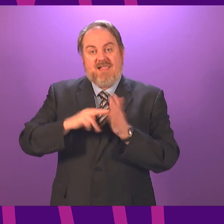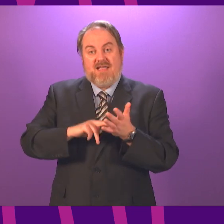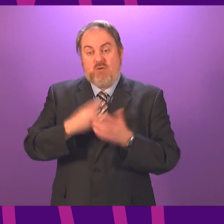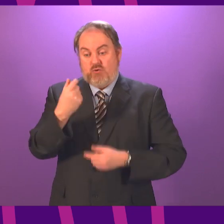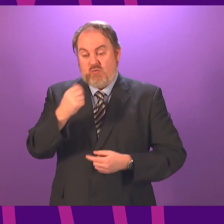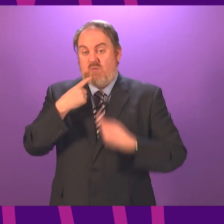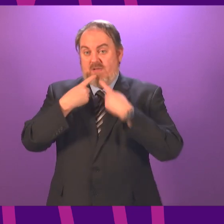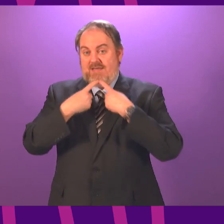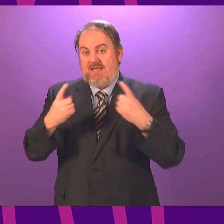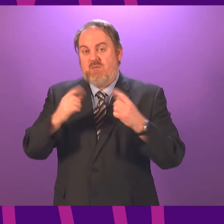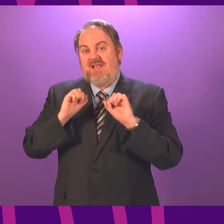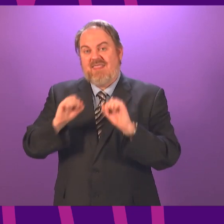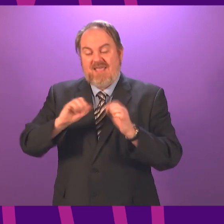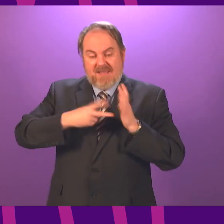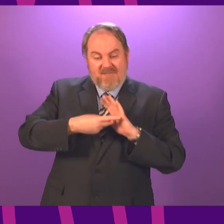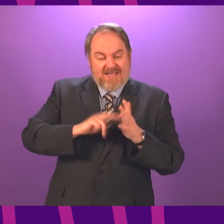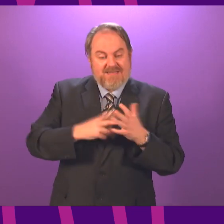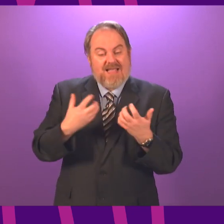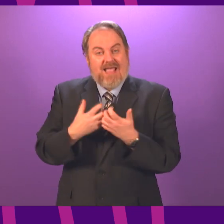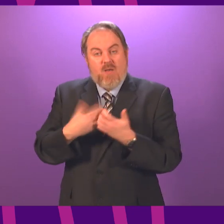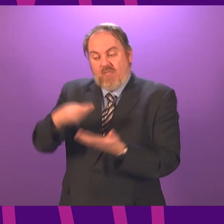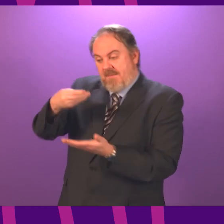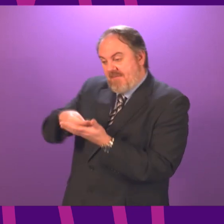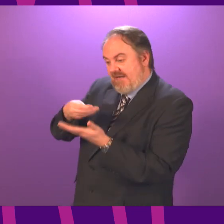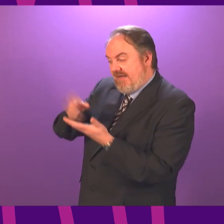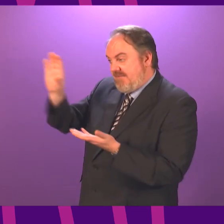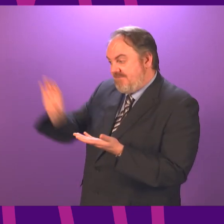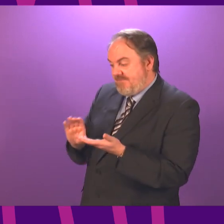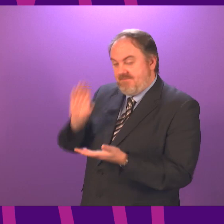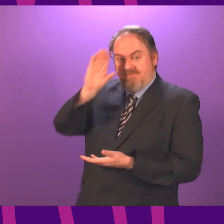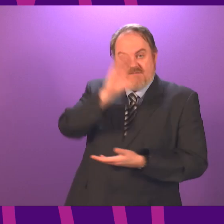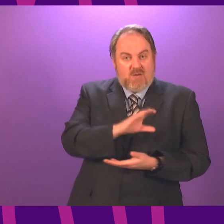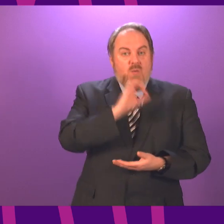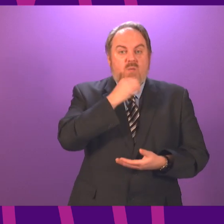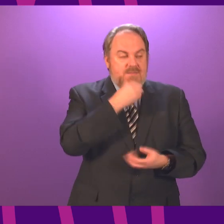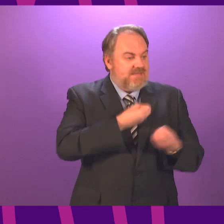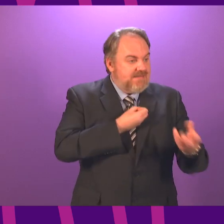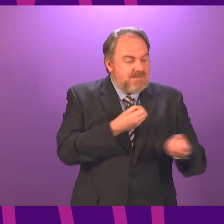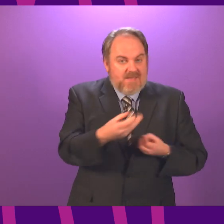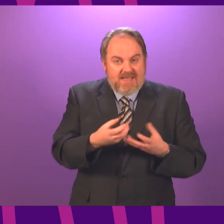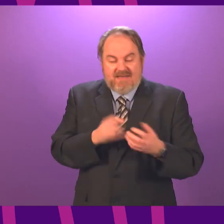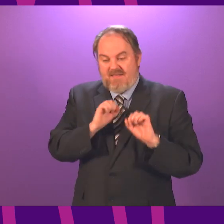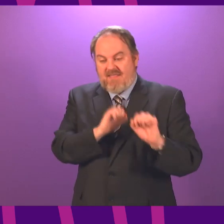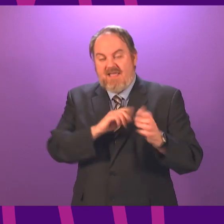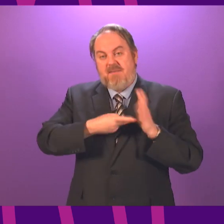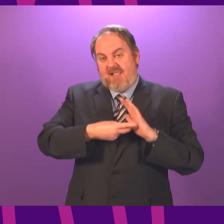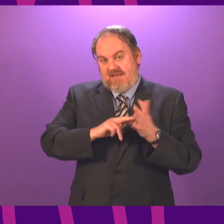details of how that investment will be spent and the structure that will be put in place.